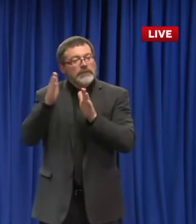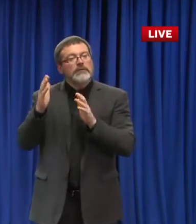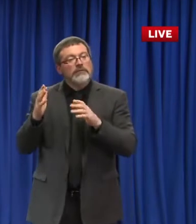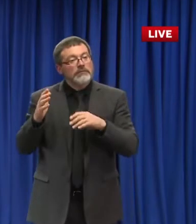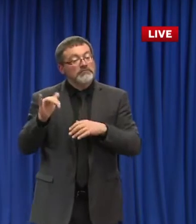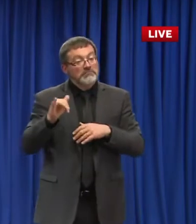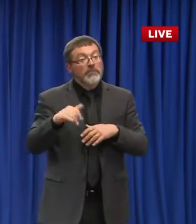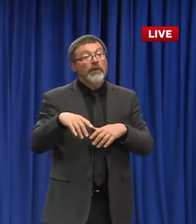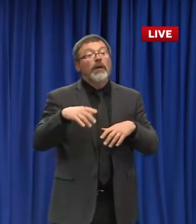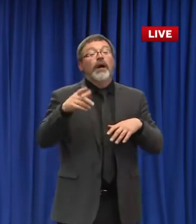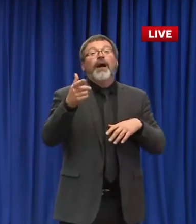AS PART OF THIS PROCESS.